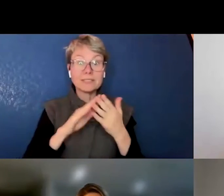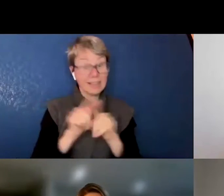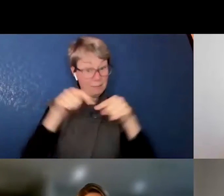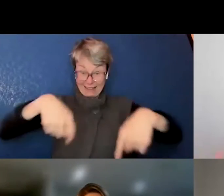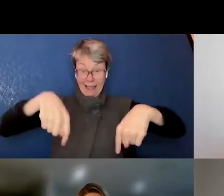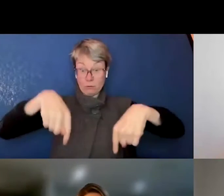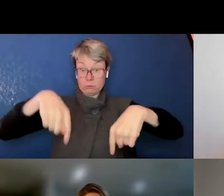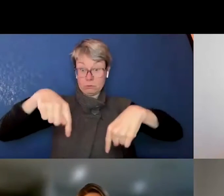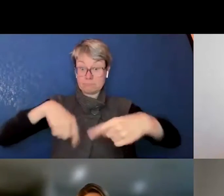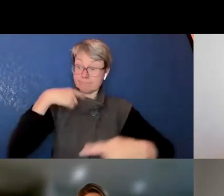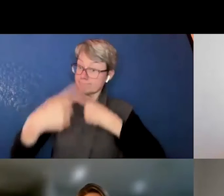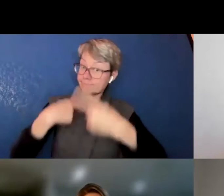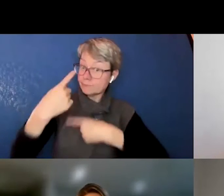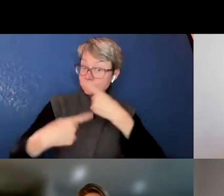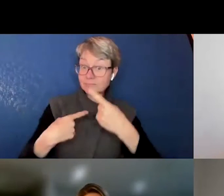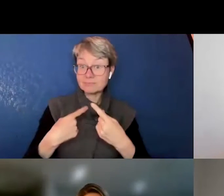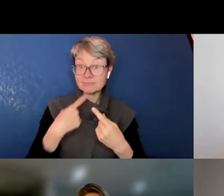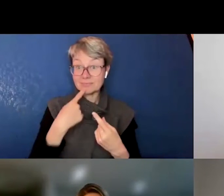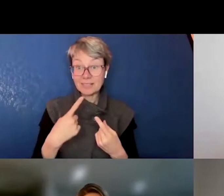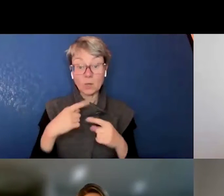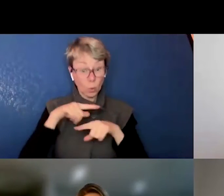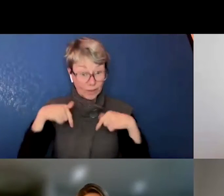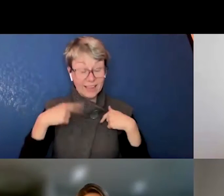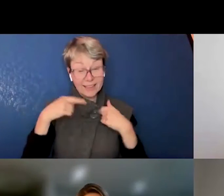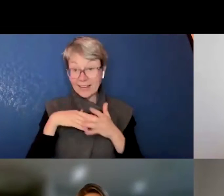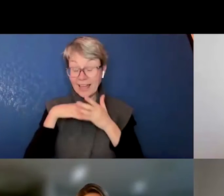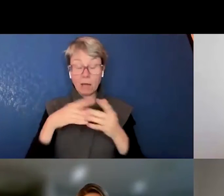of it letting people know that legal aid can help in lots of different ways you might not